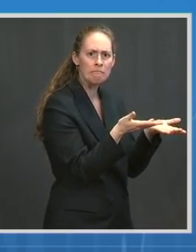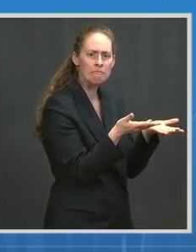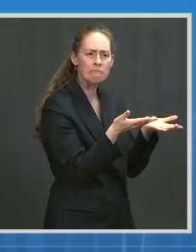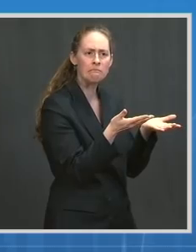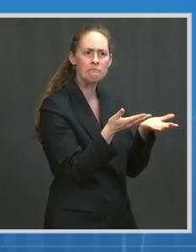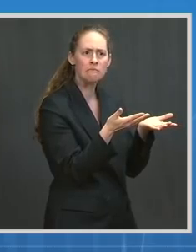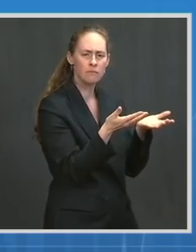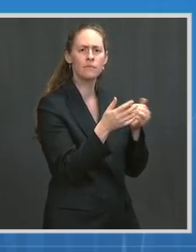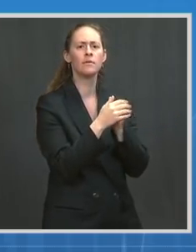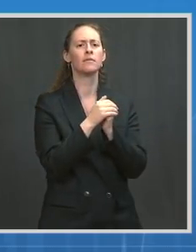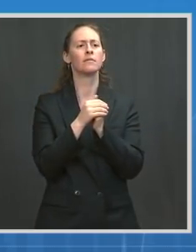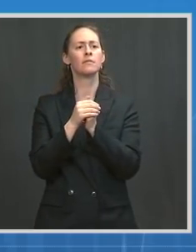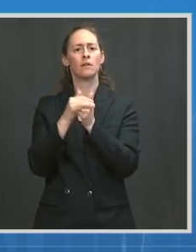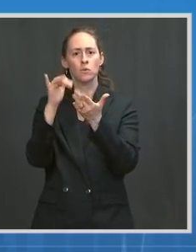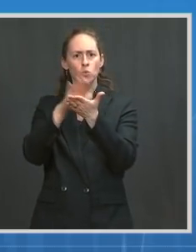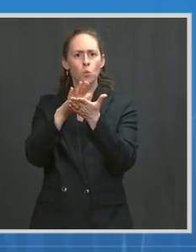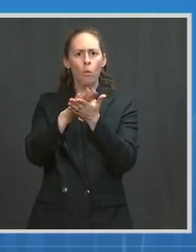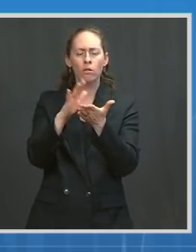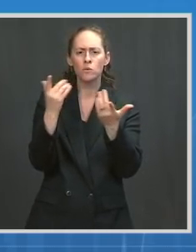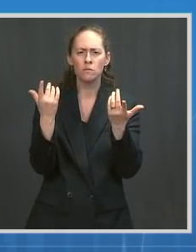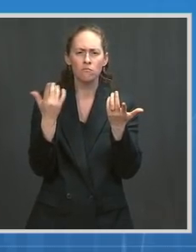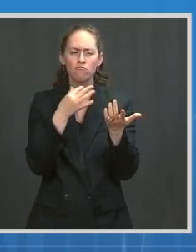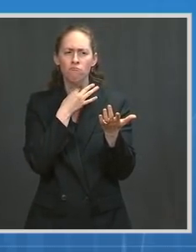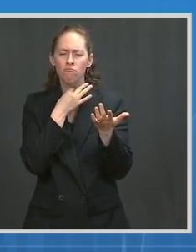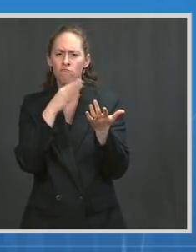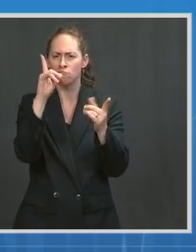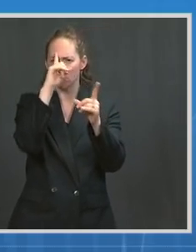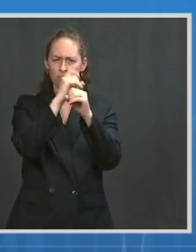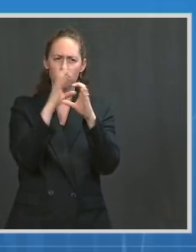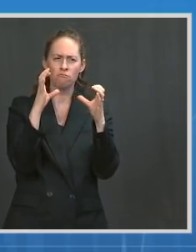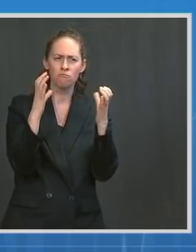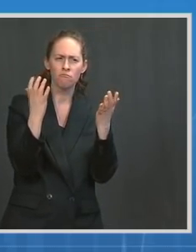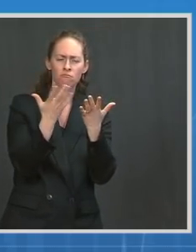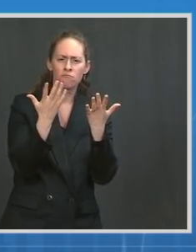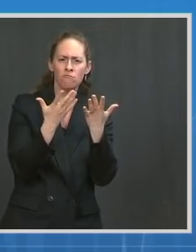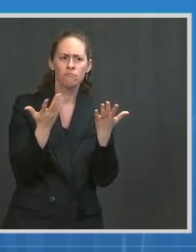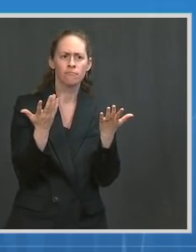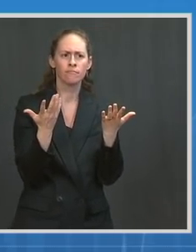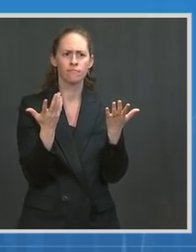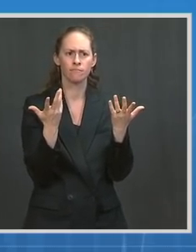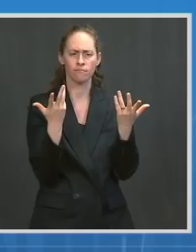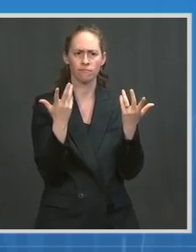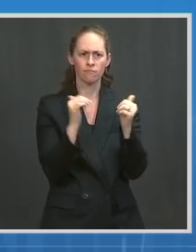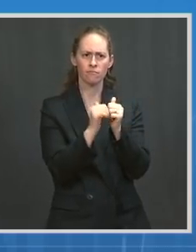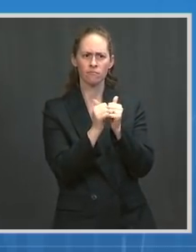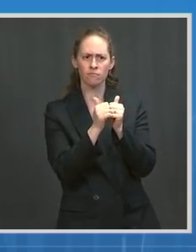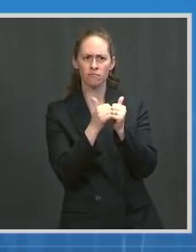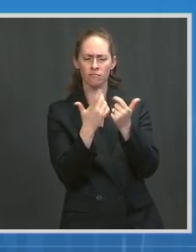anyone else in a setting where it's hard to determine who is and who is not fully vaccinated,